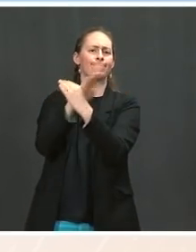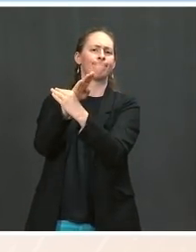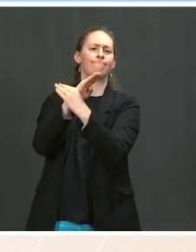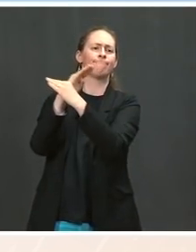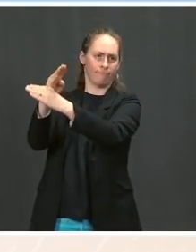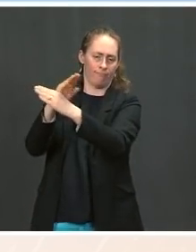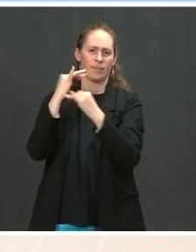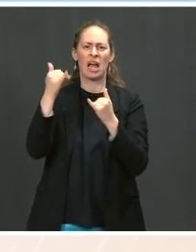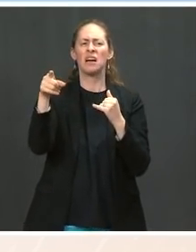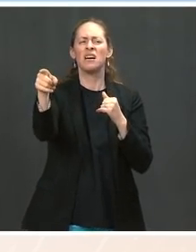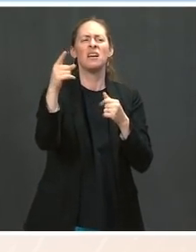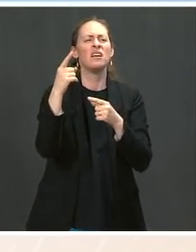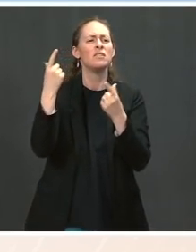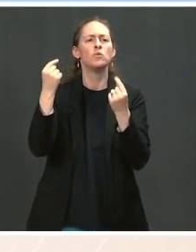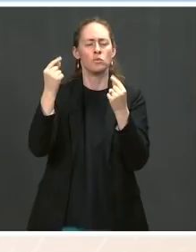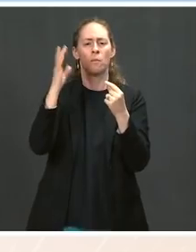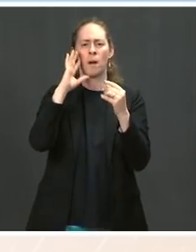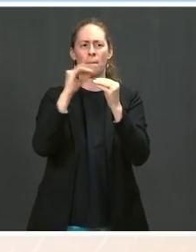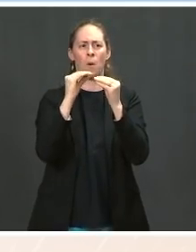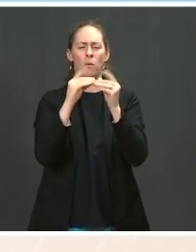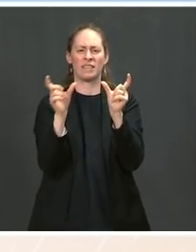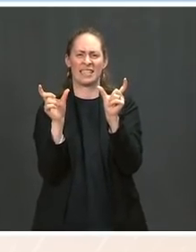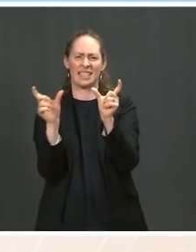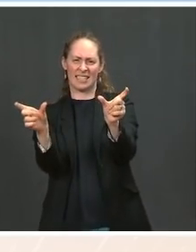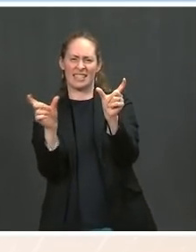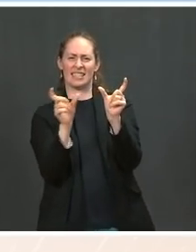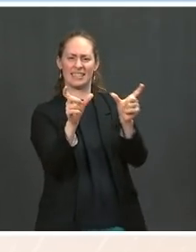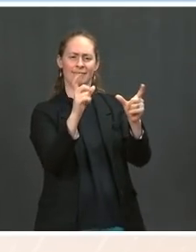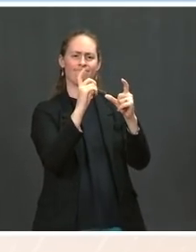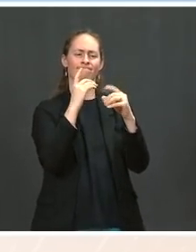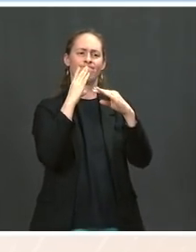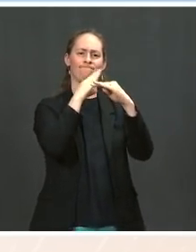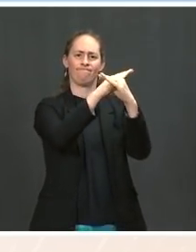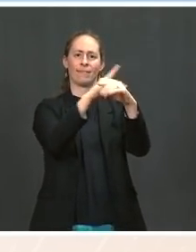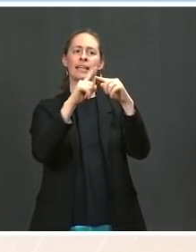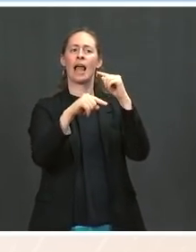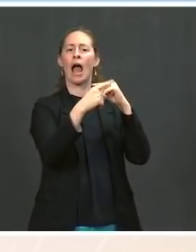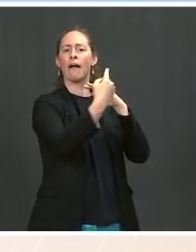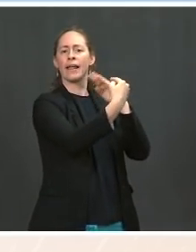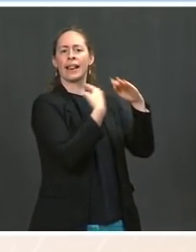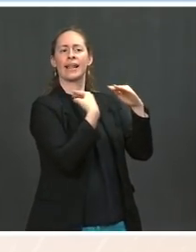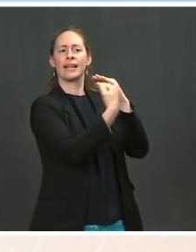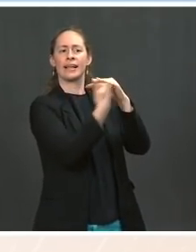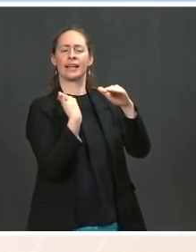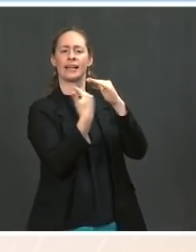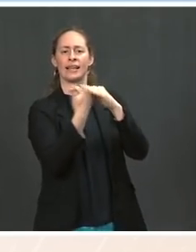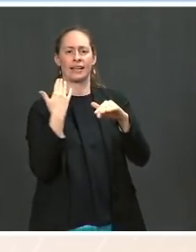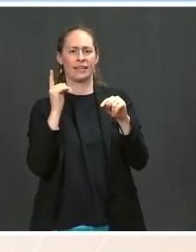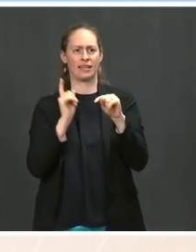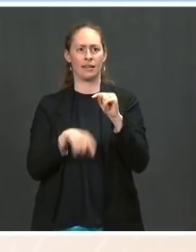to ensure the security of systems. The federal government takes this vulnerability very seriously. We are leading by example